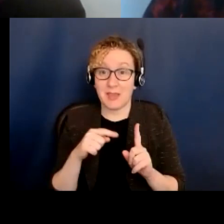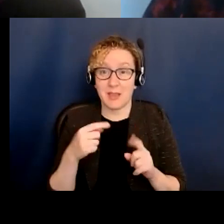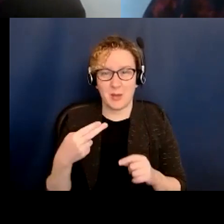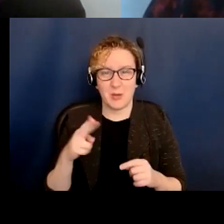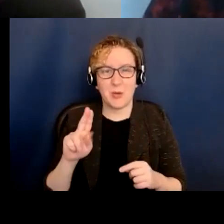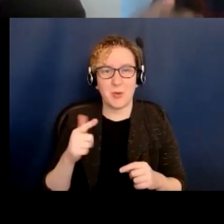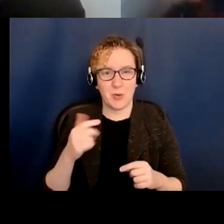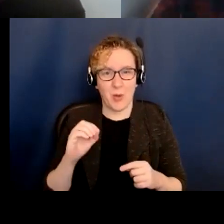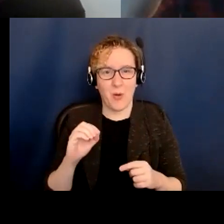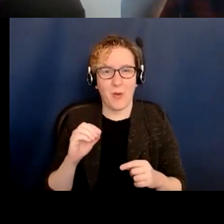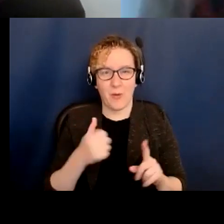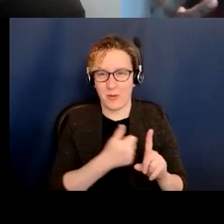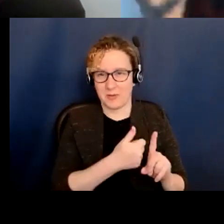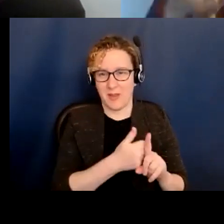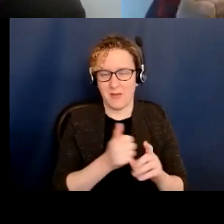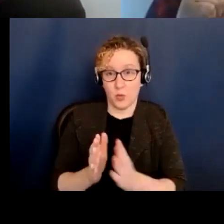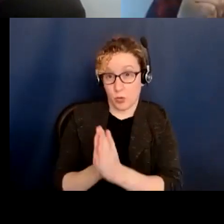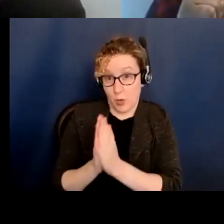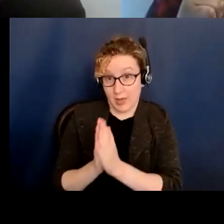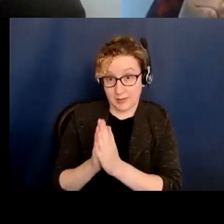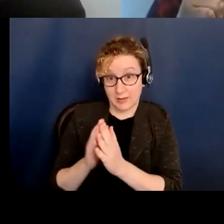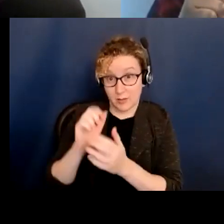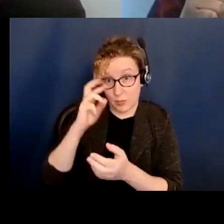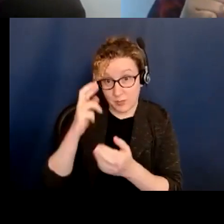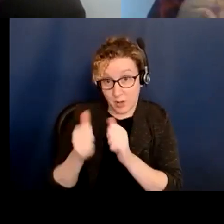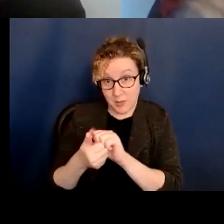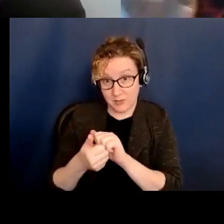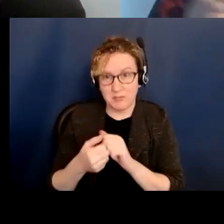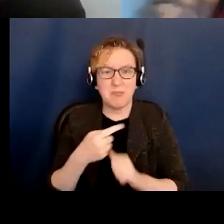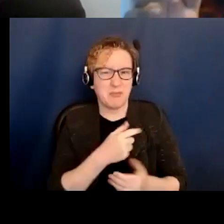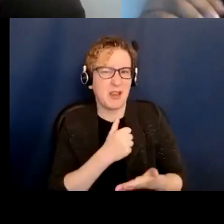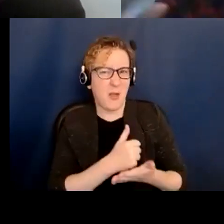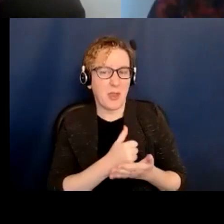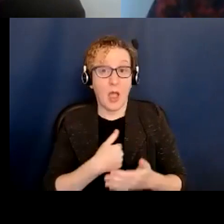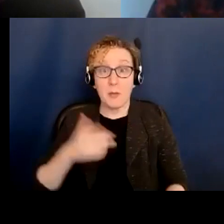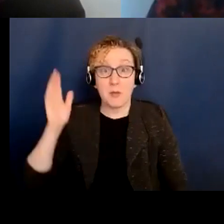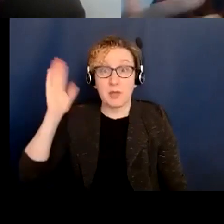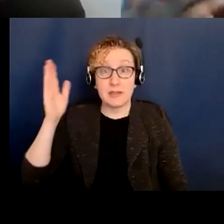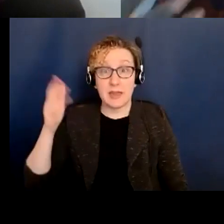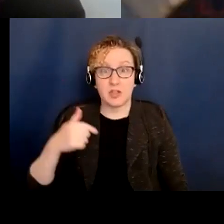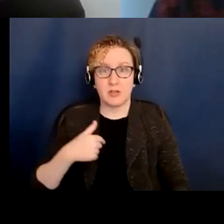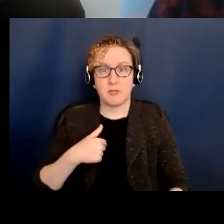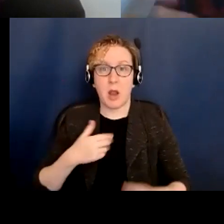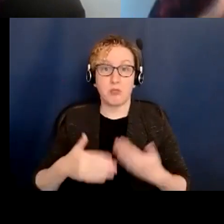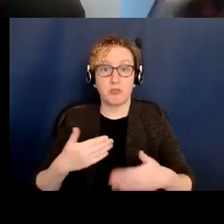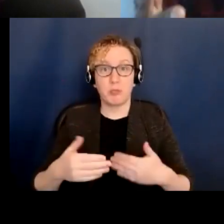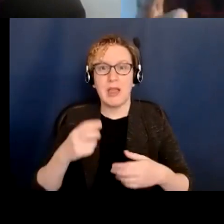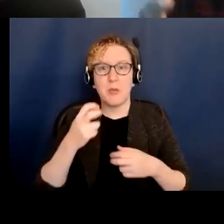He told me, I would do a presentation and he would be in the back of the room.